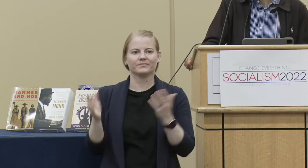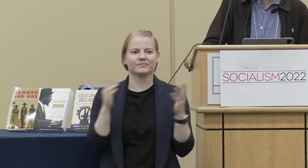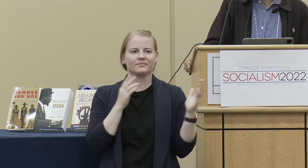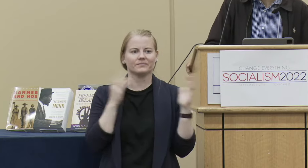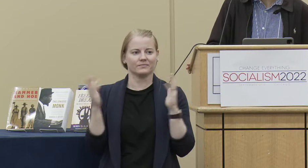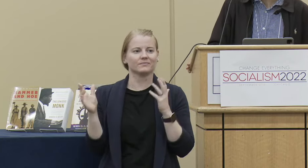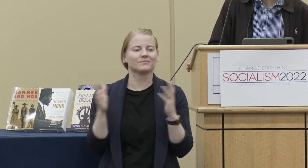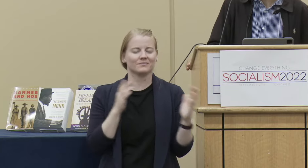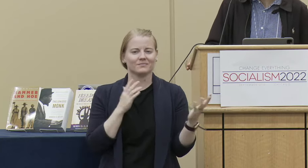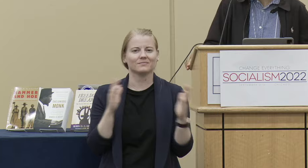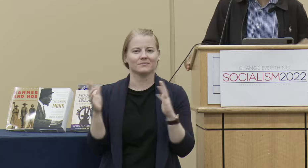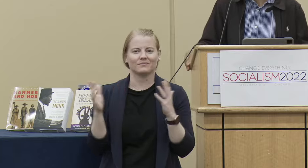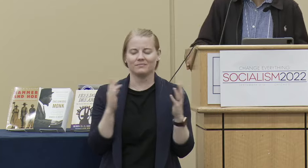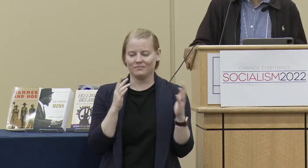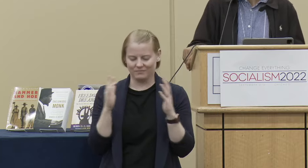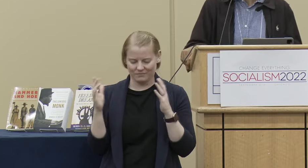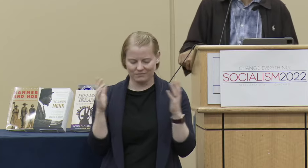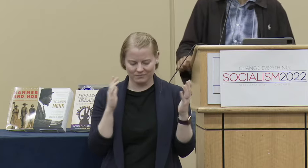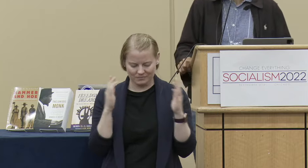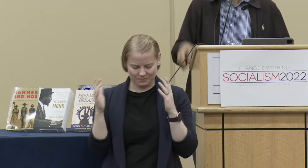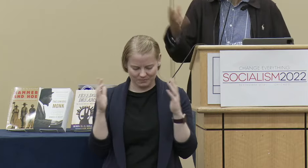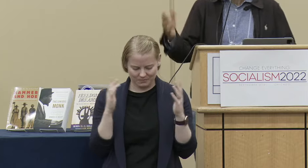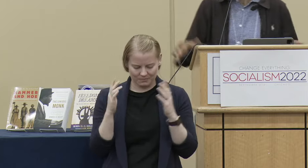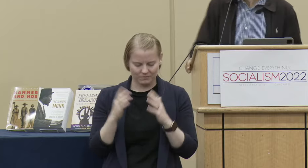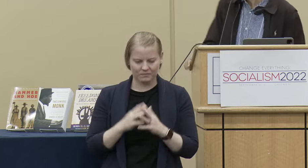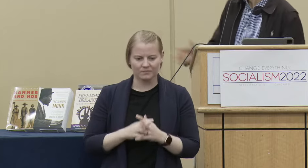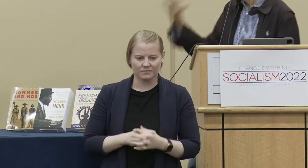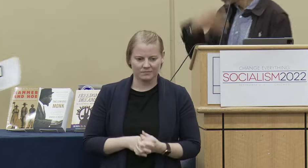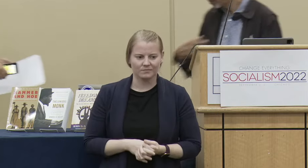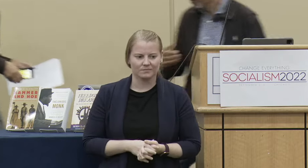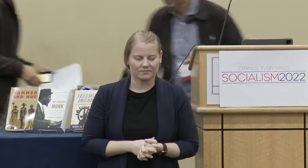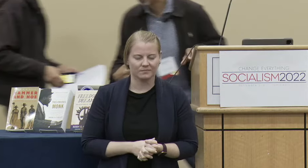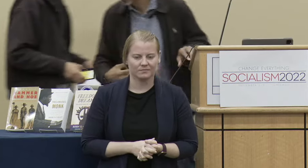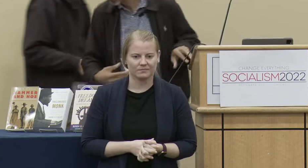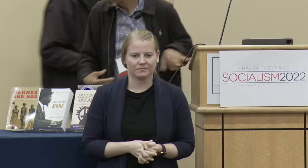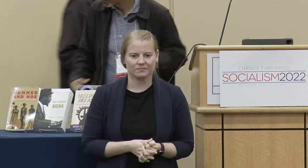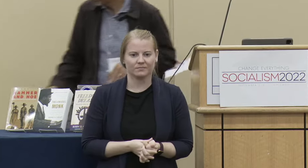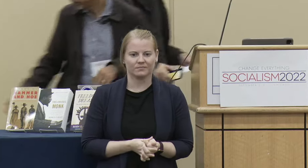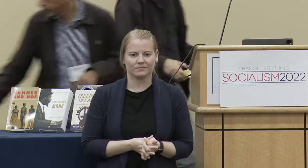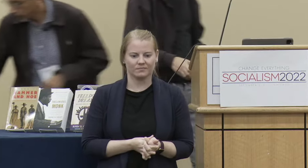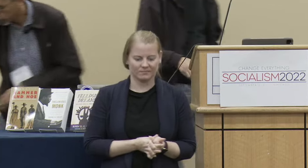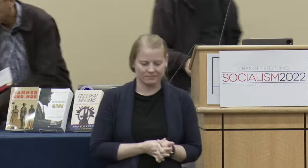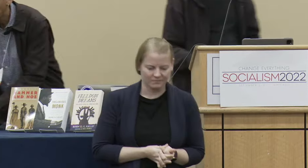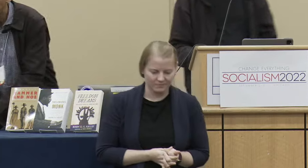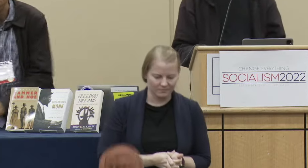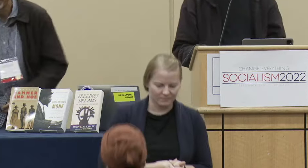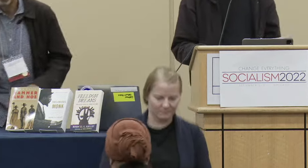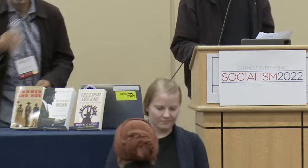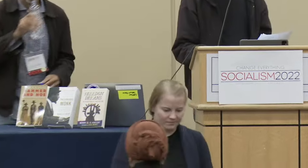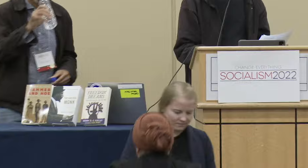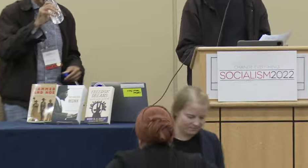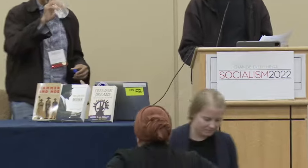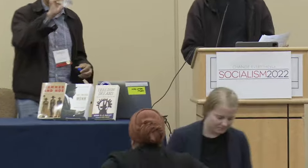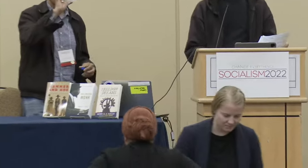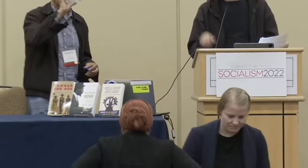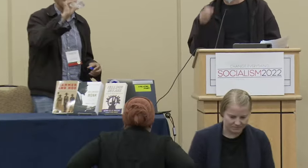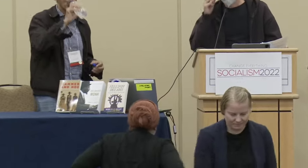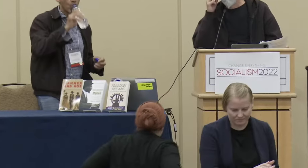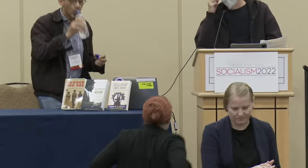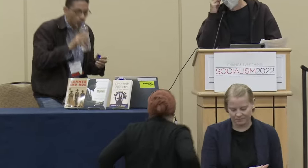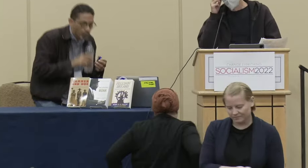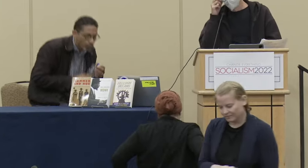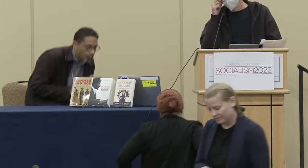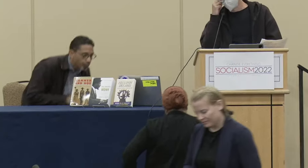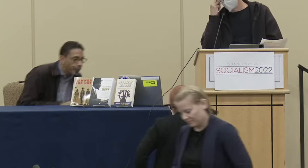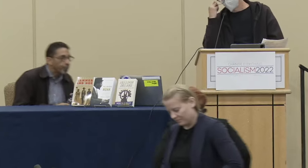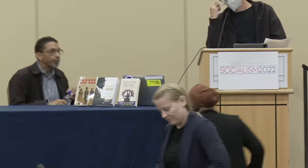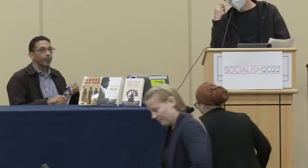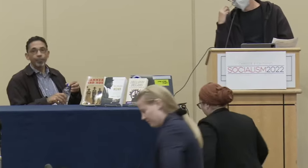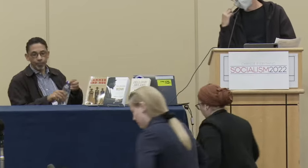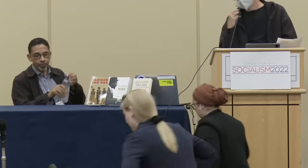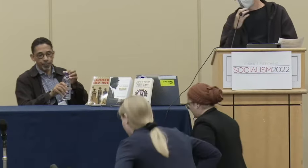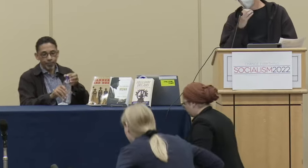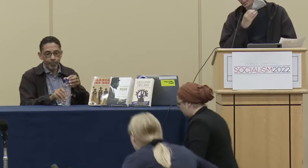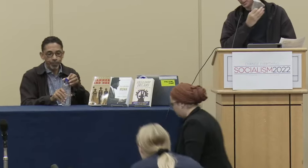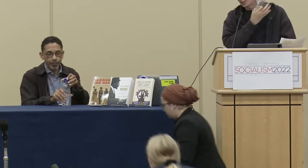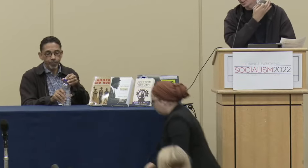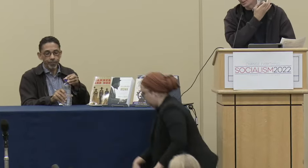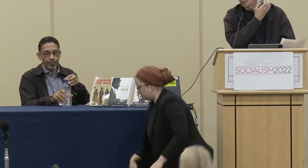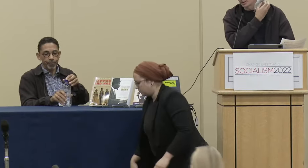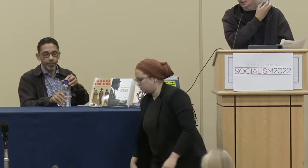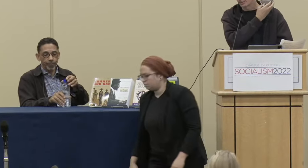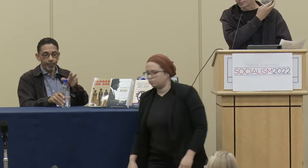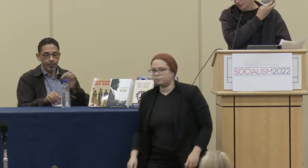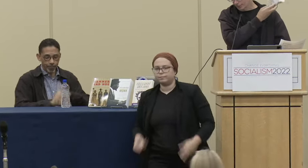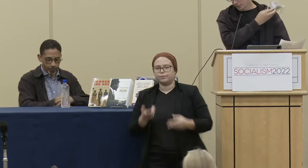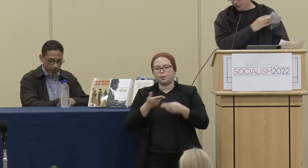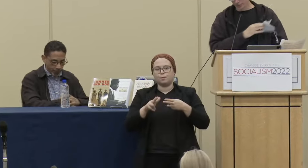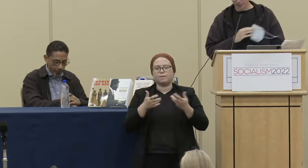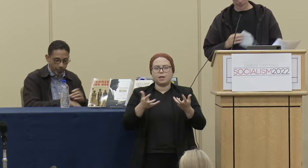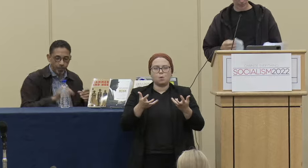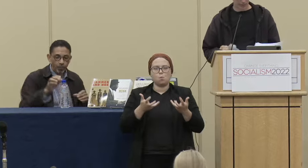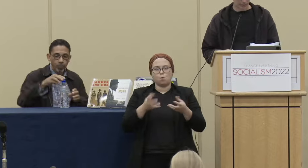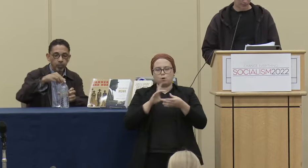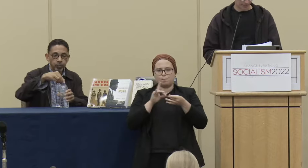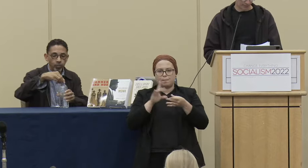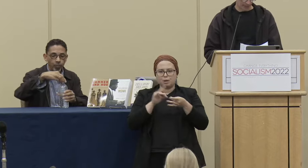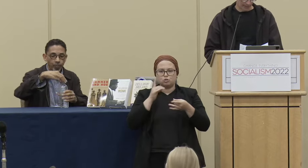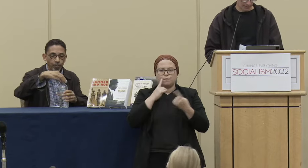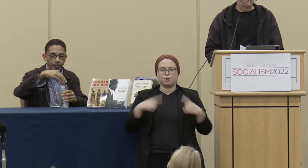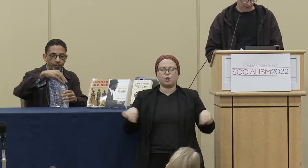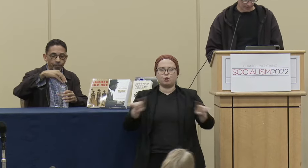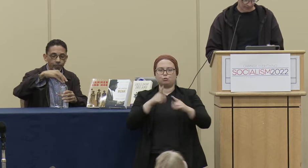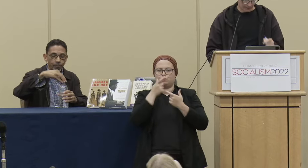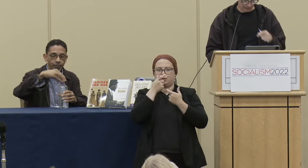answers . .